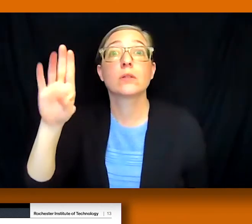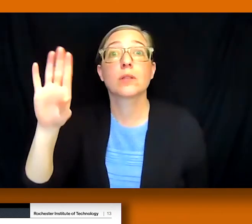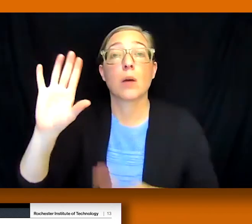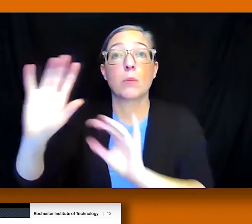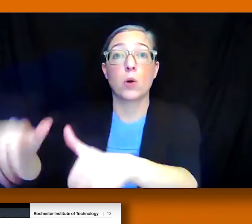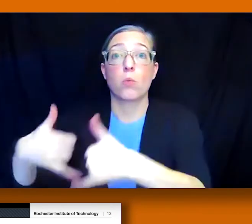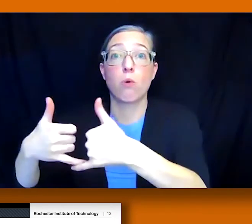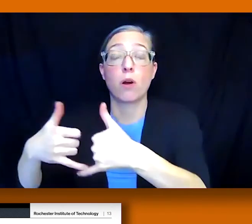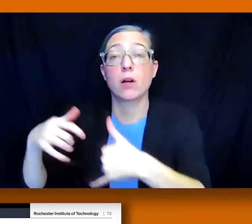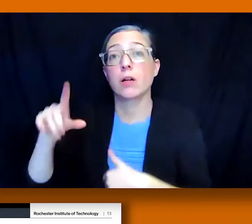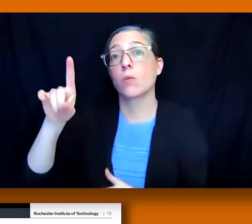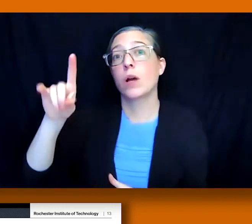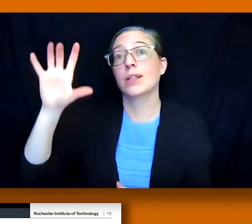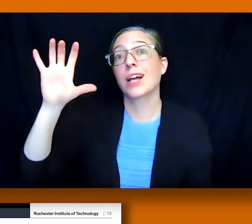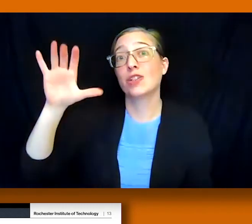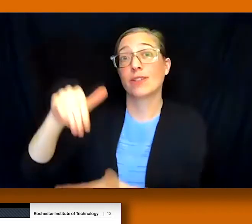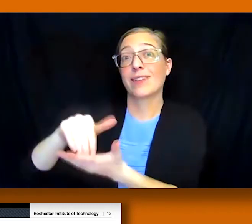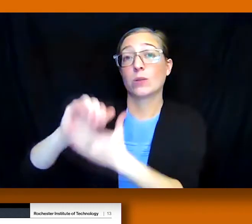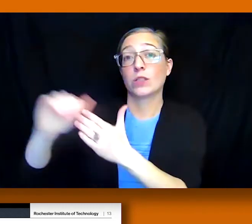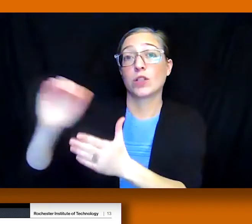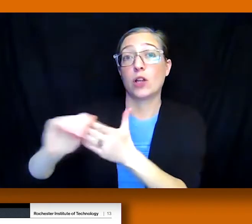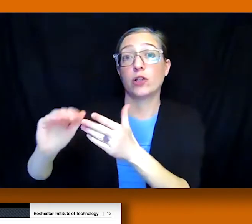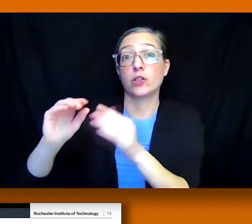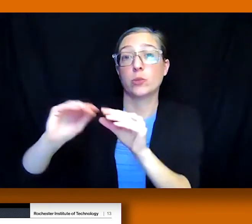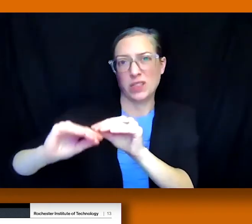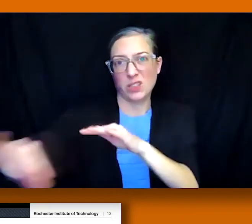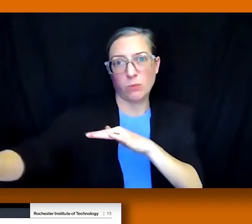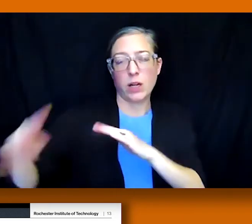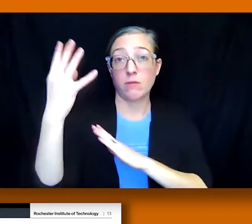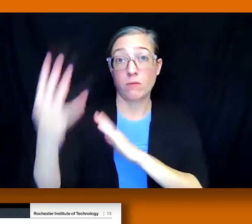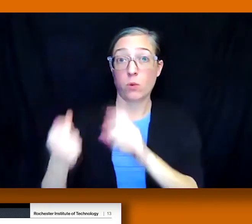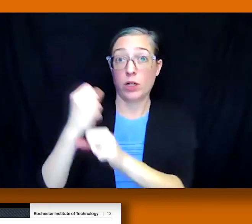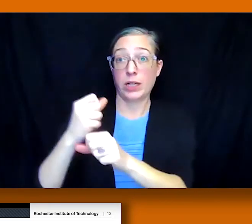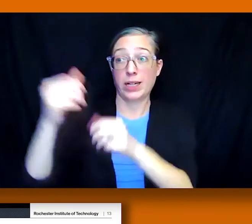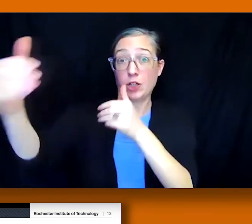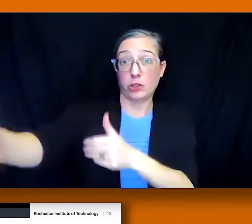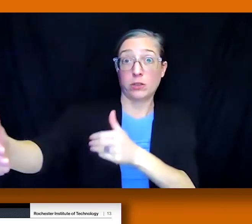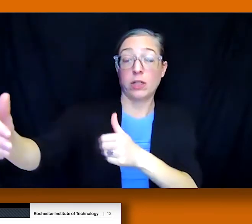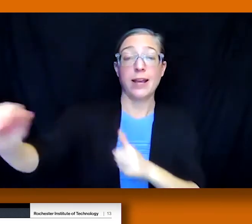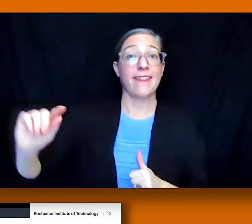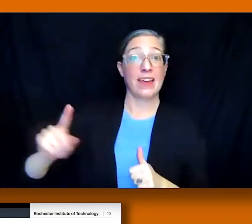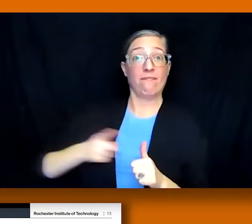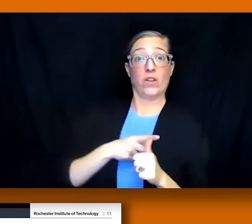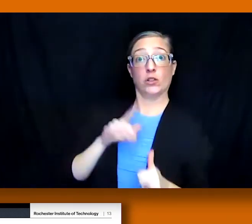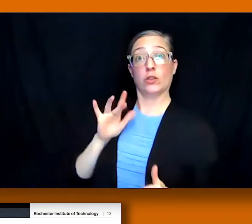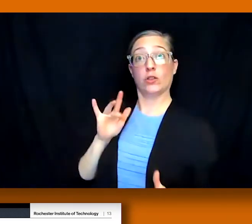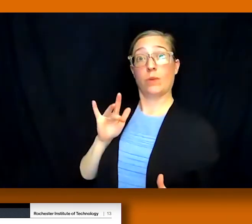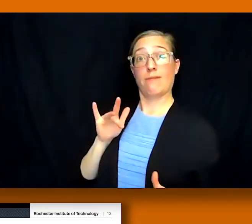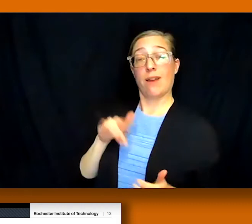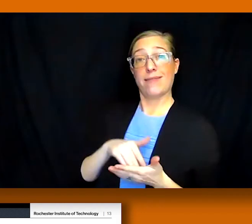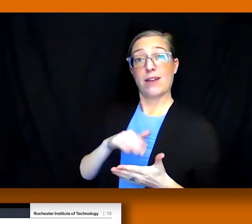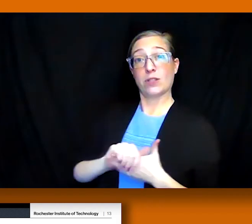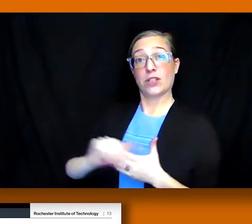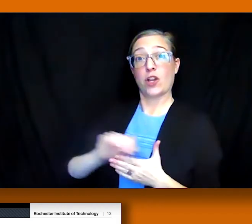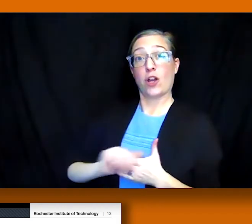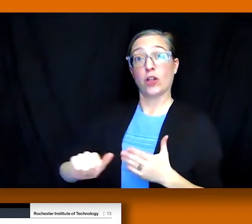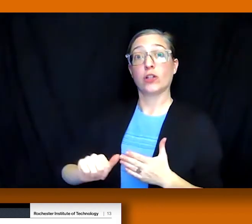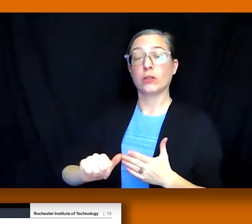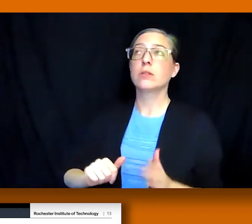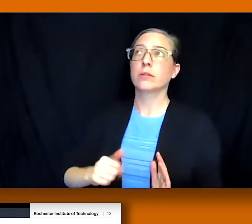the first $25,000... will be subject to FNA. Whether that happens in year one, year two,